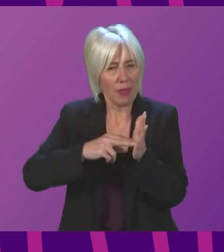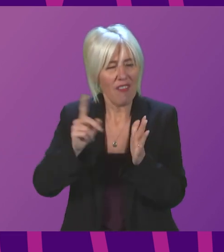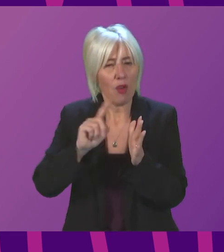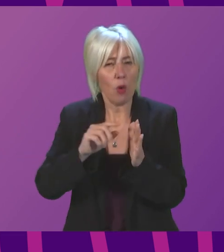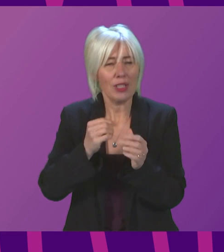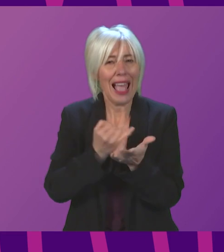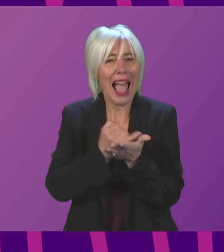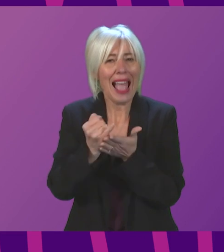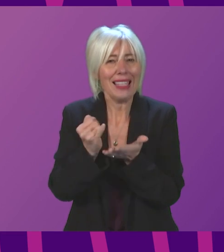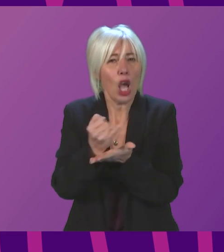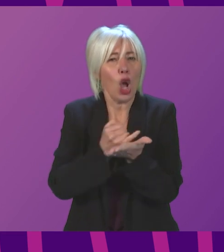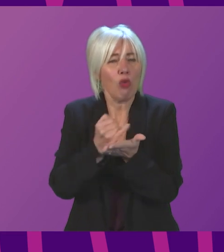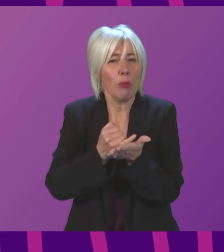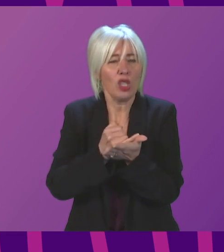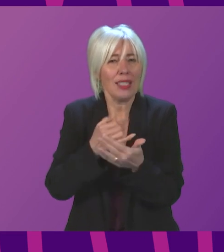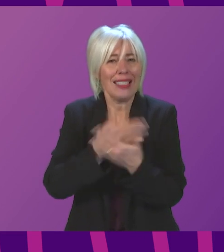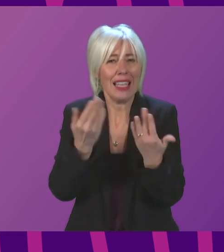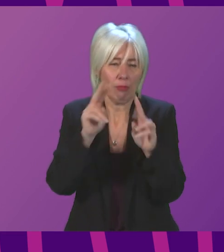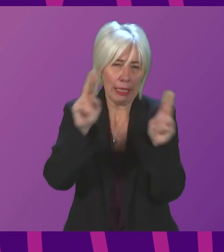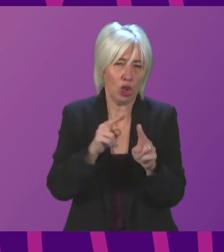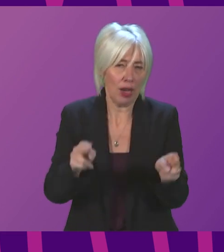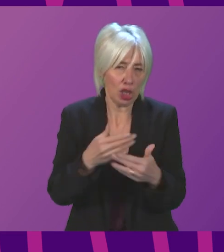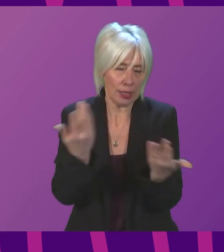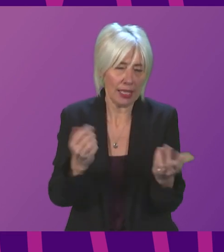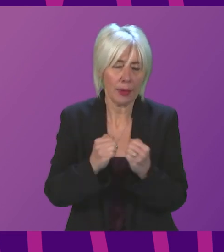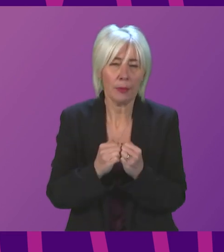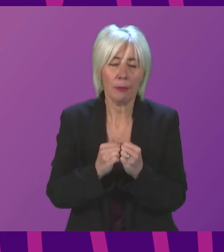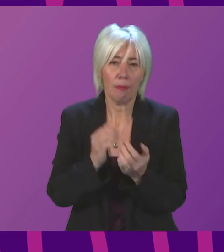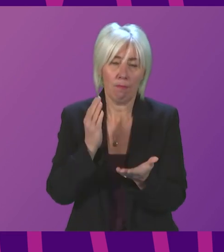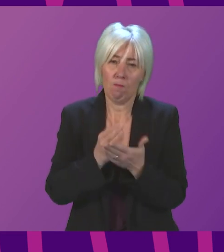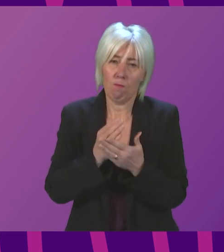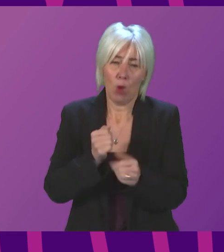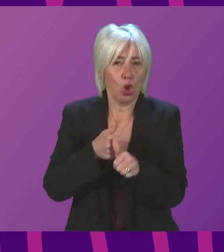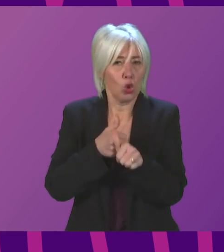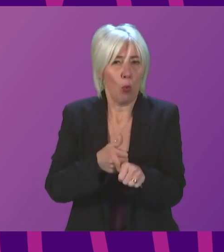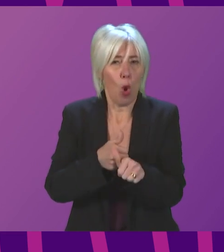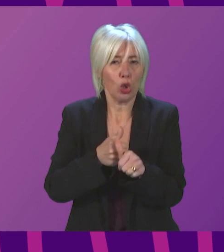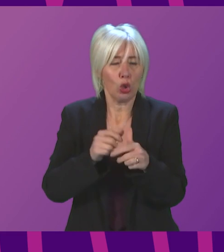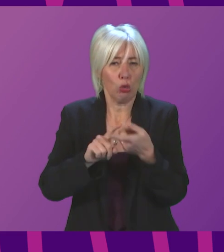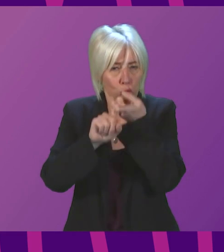The Scottish Government strongly supports the principles underlying international anti-corruption